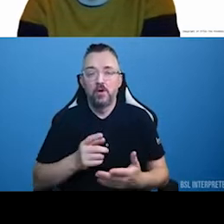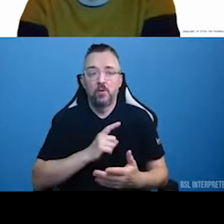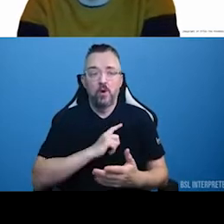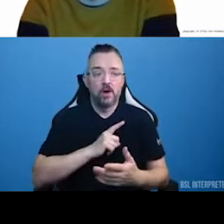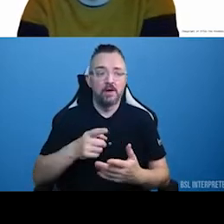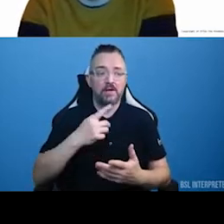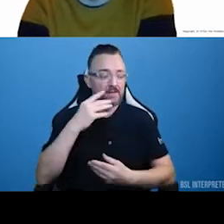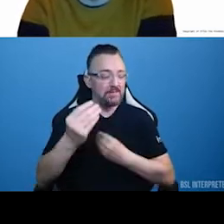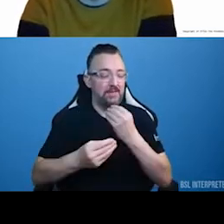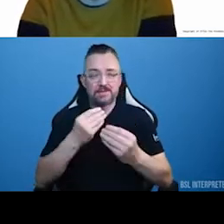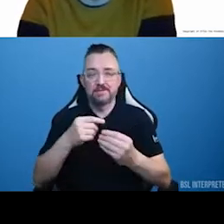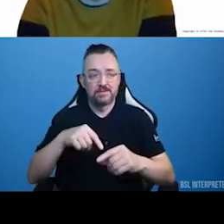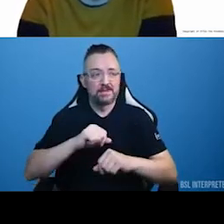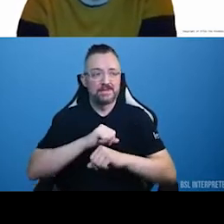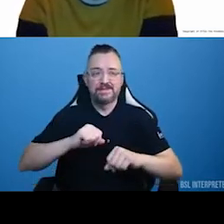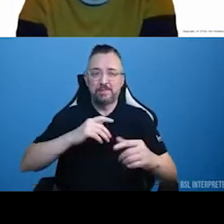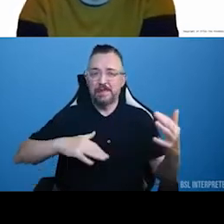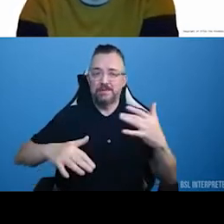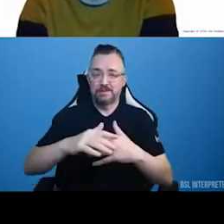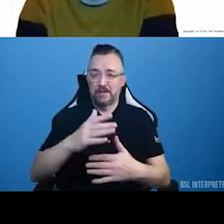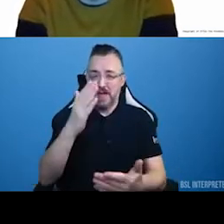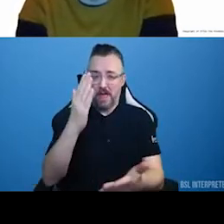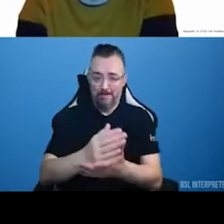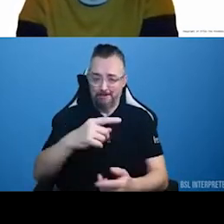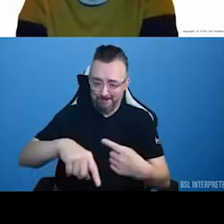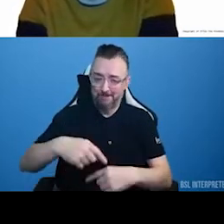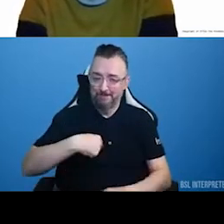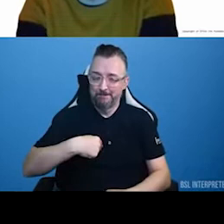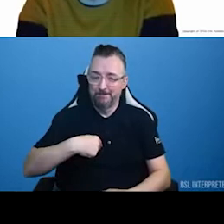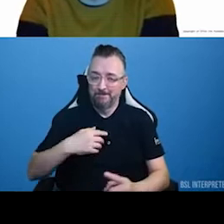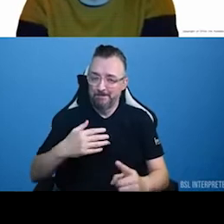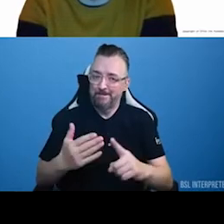the space as we always wanted it to be. There was an inclusive space, it was free,